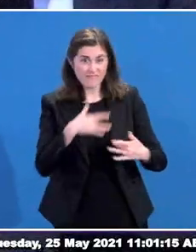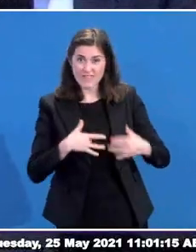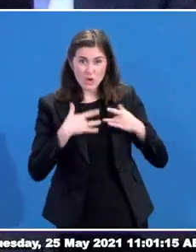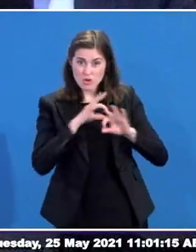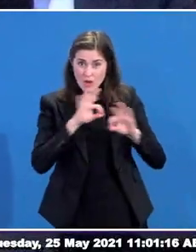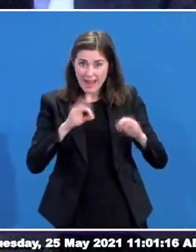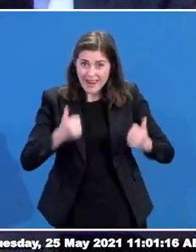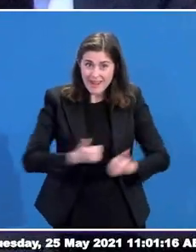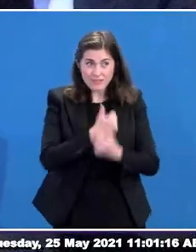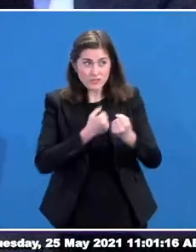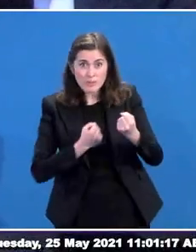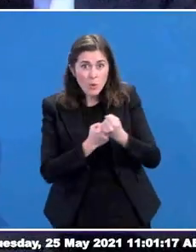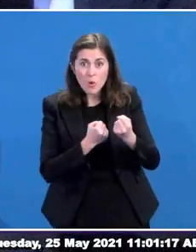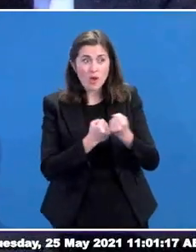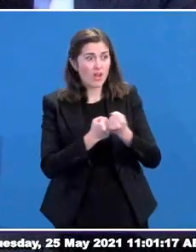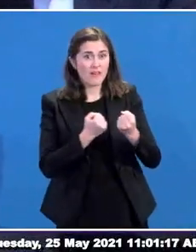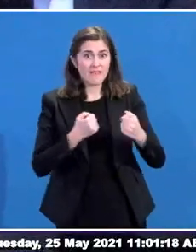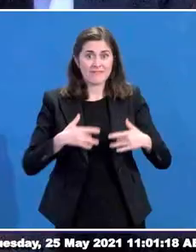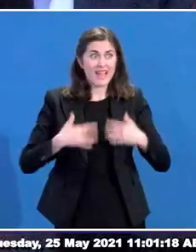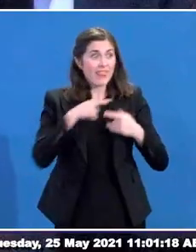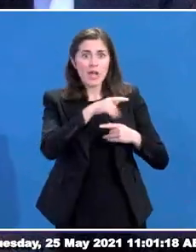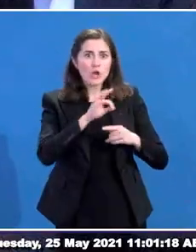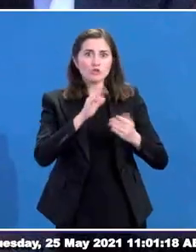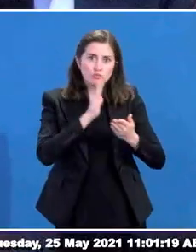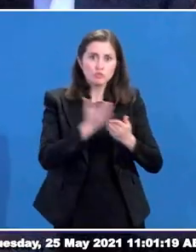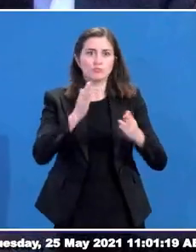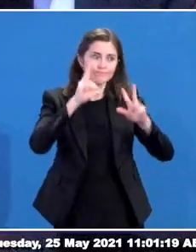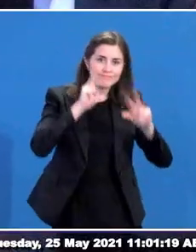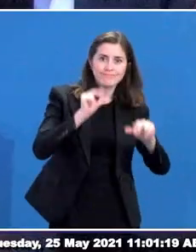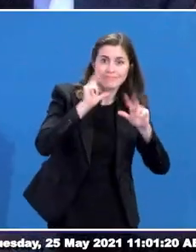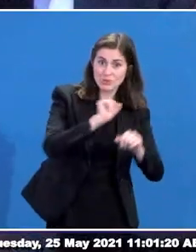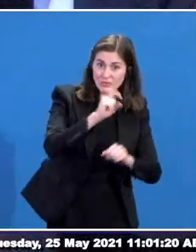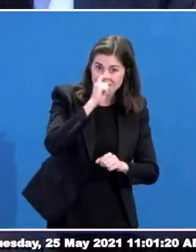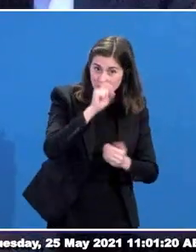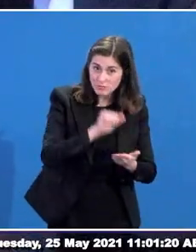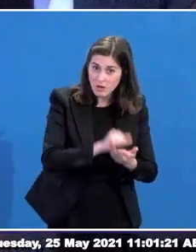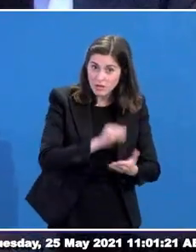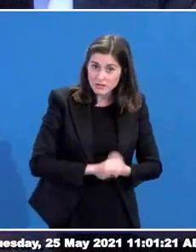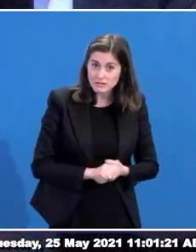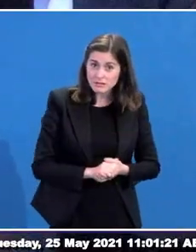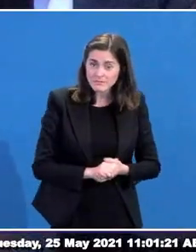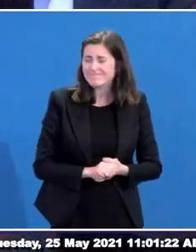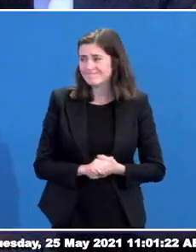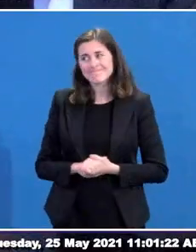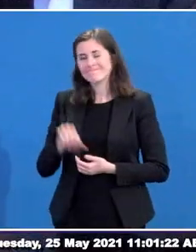And indeed, probably not the degree of care and empathy that was needed in a crisis situation. That's right. MS EASTMAN: Is that a fair comment?